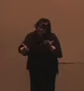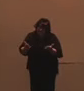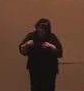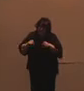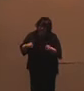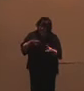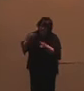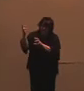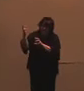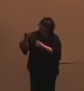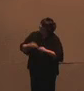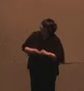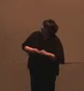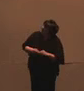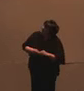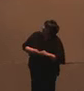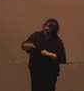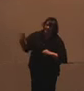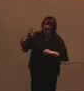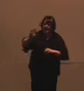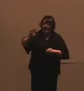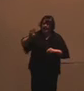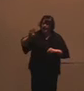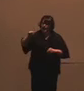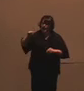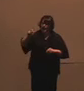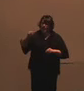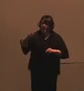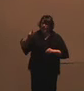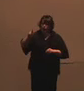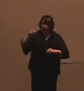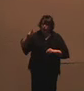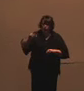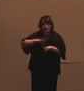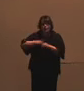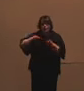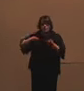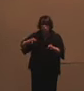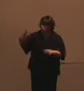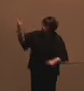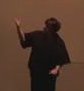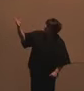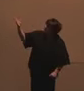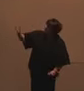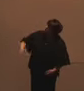And this is Bangkok. This is on the street. So you can see the real trees.